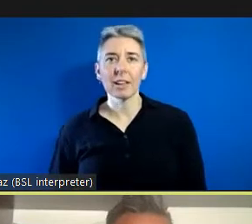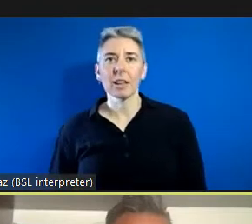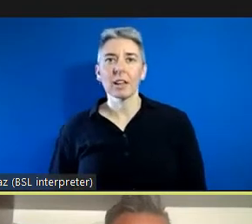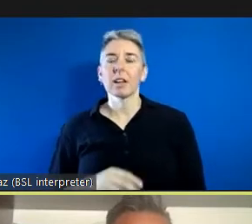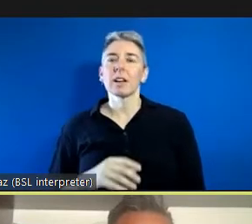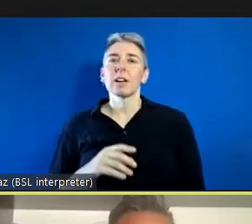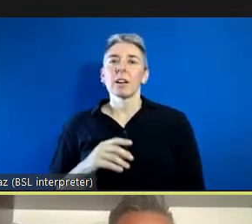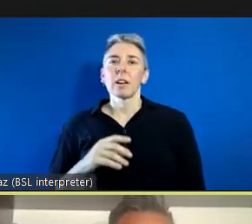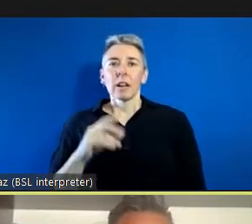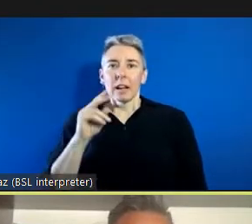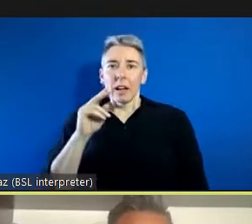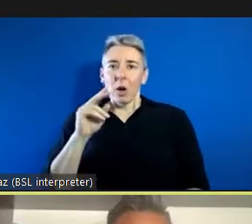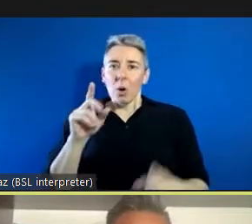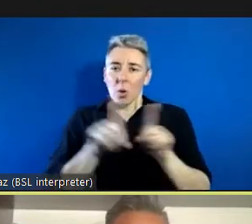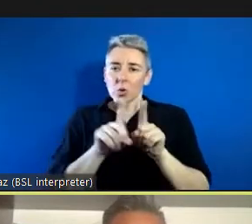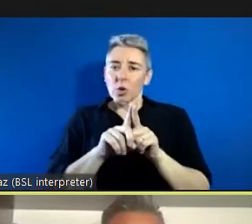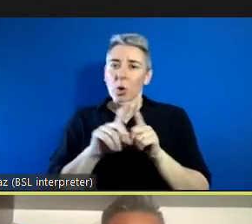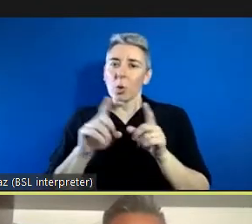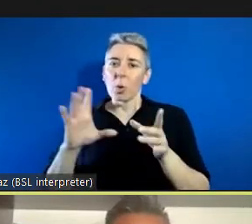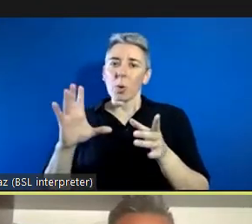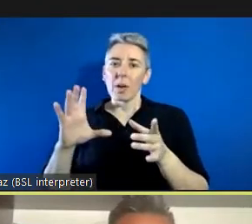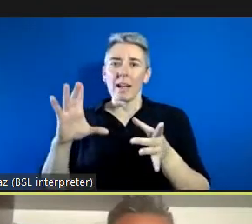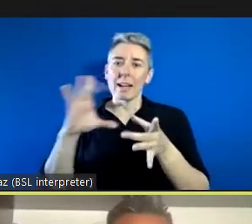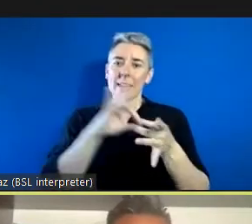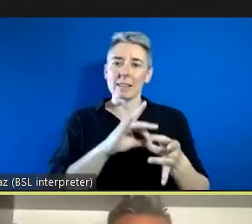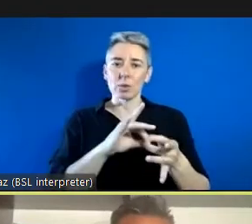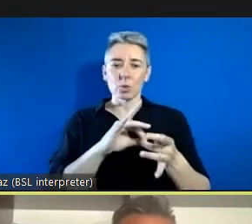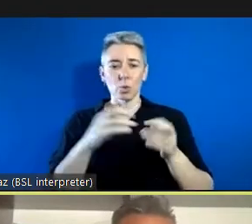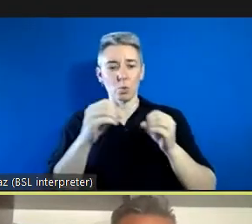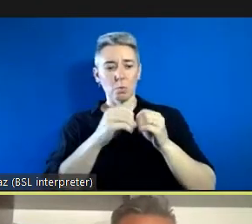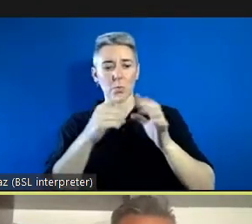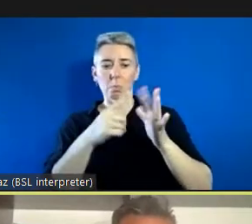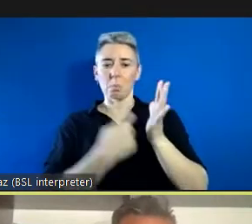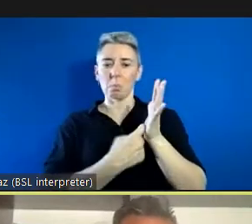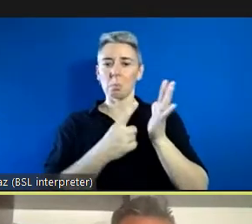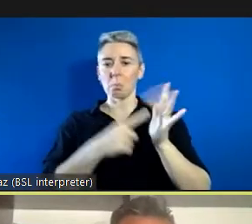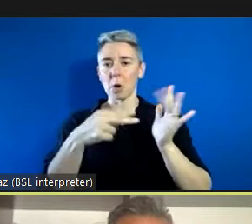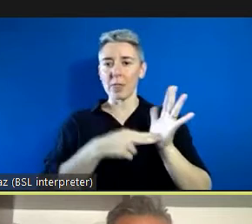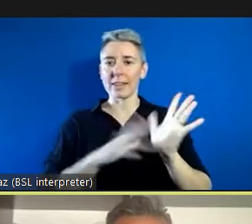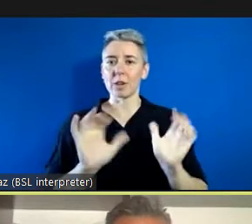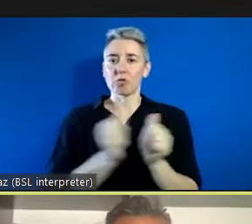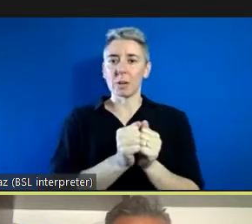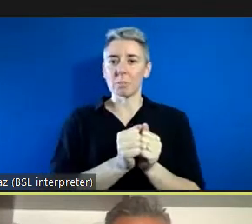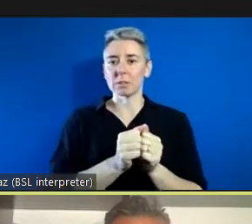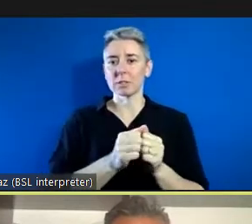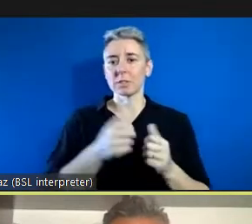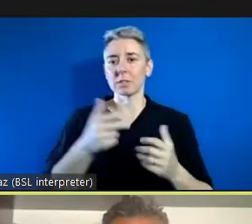there. But this is also about continent Berlin agreement 19 in 1888. What you will see there is